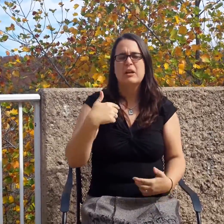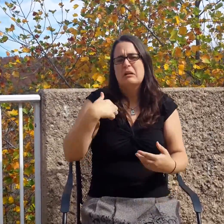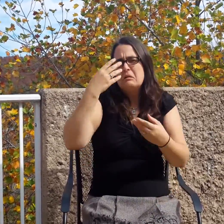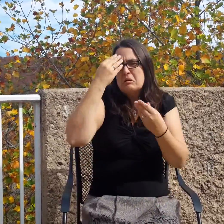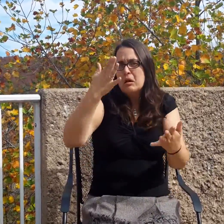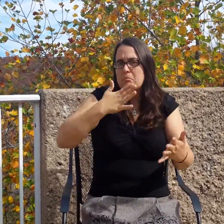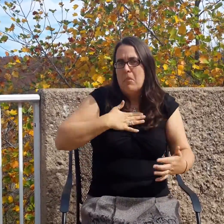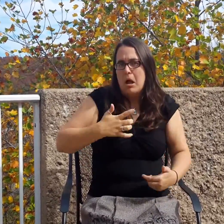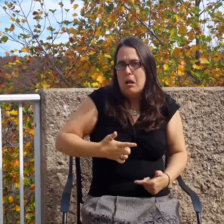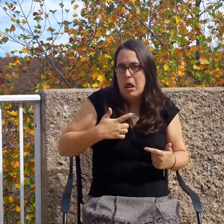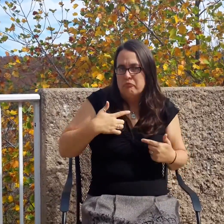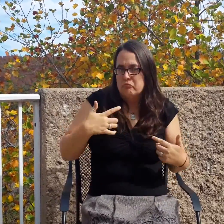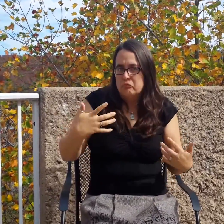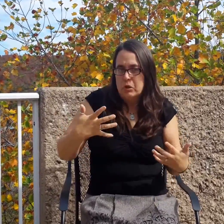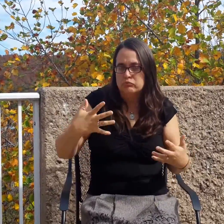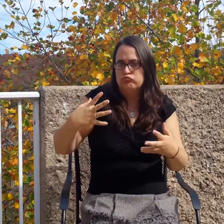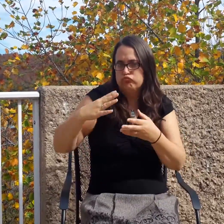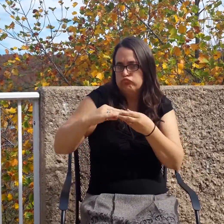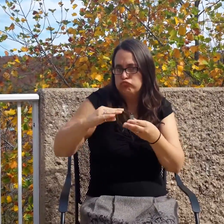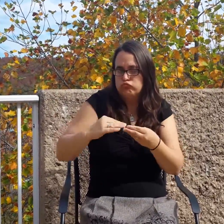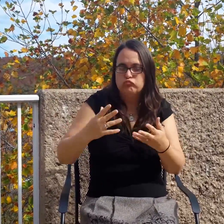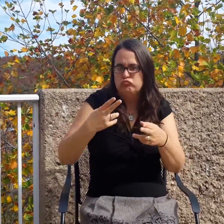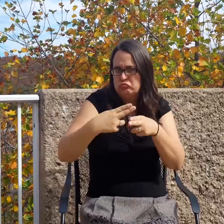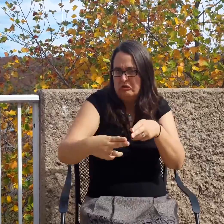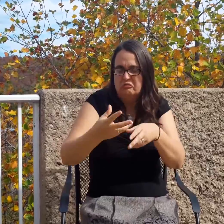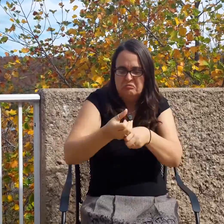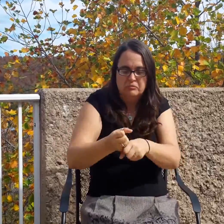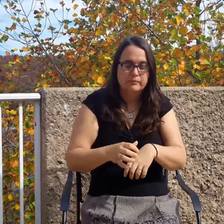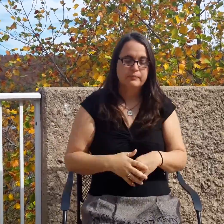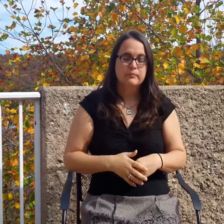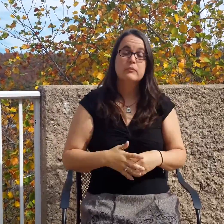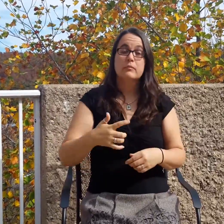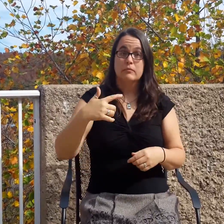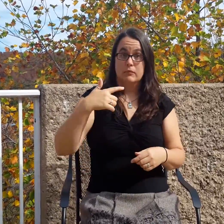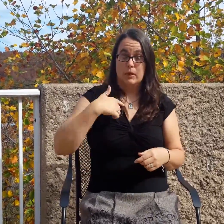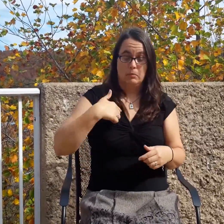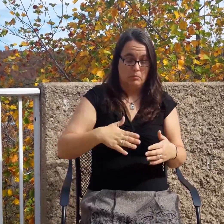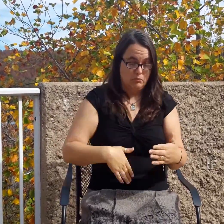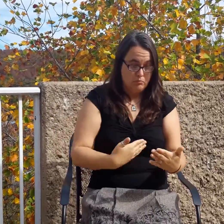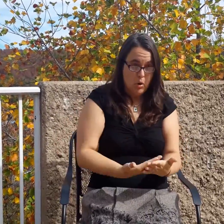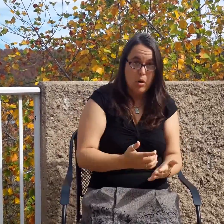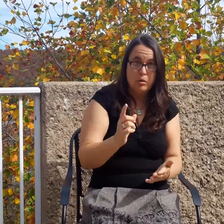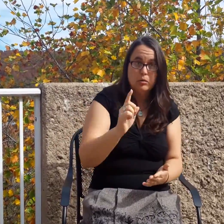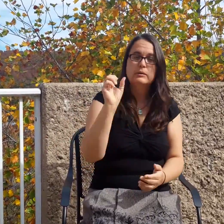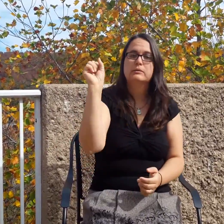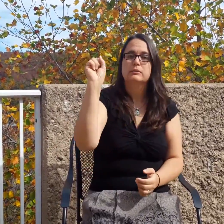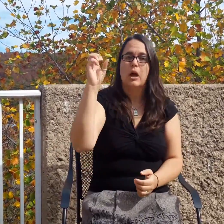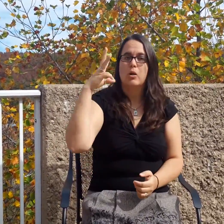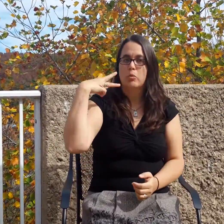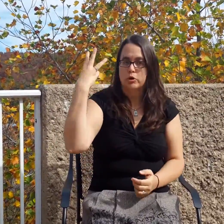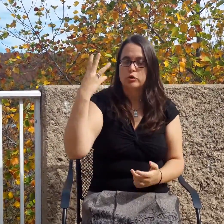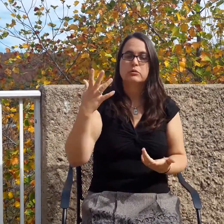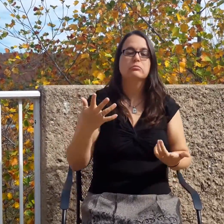I want to share my life story with you (the brief version). I was born in Seattle, Washington.